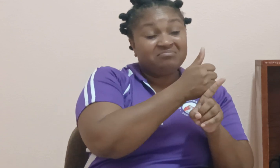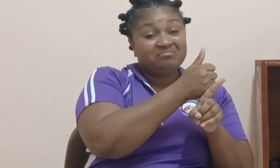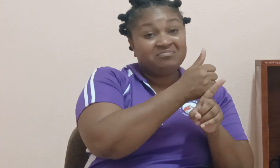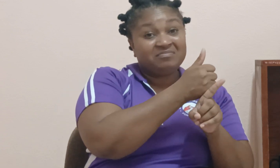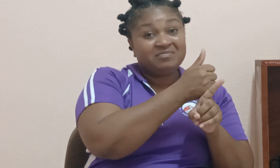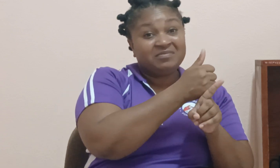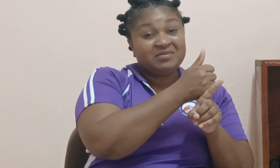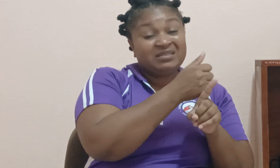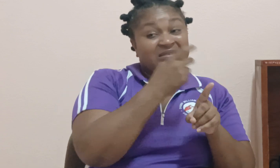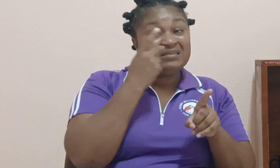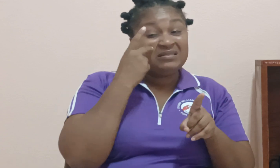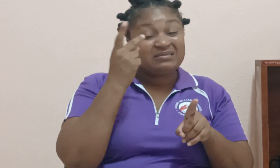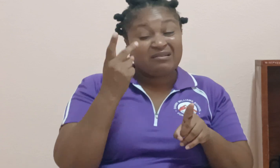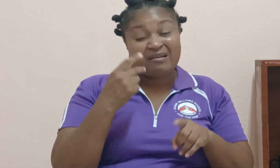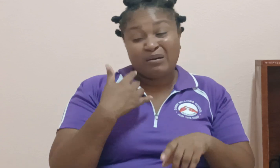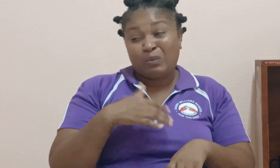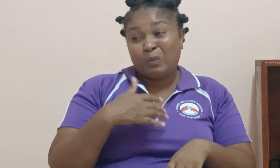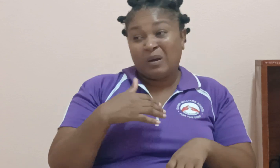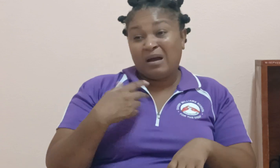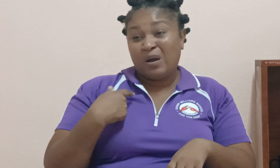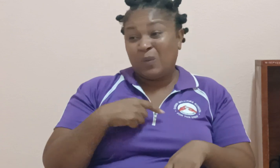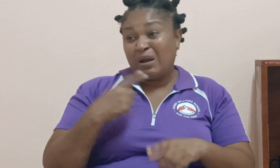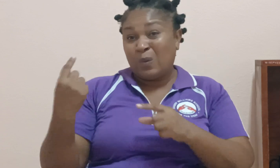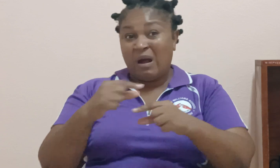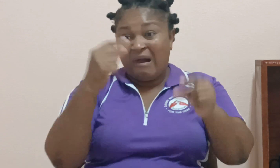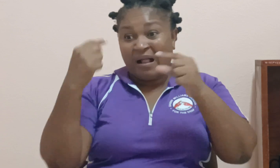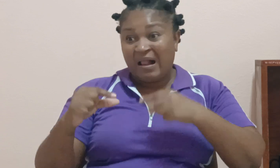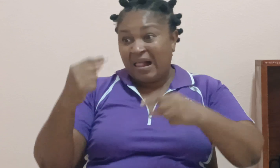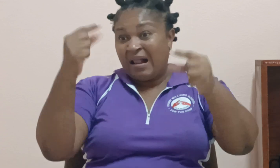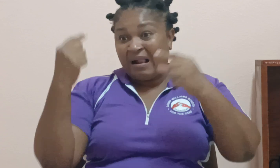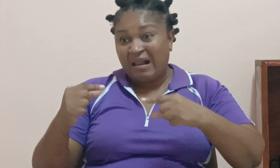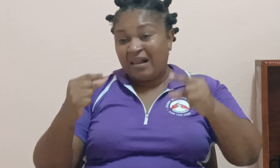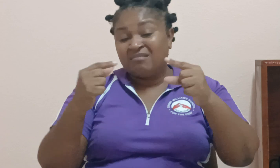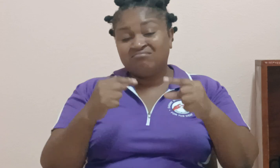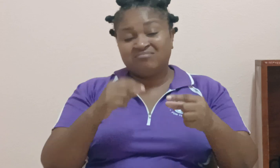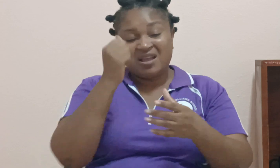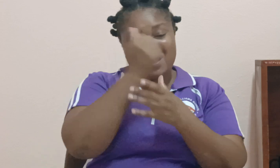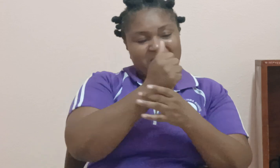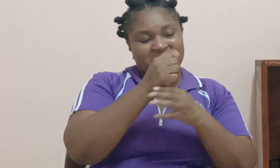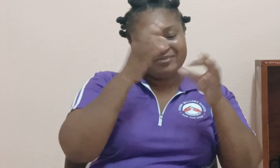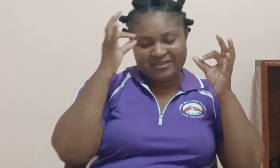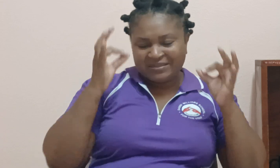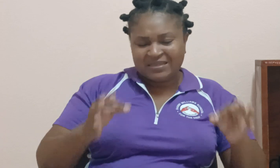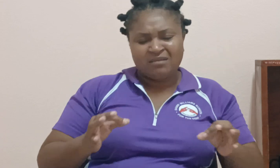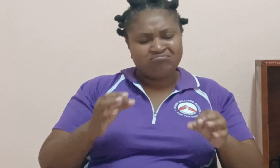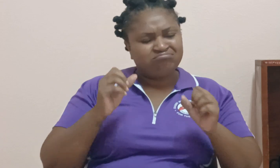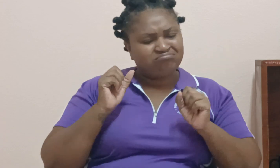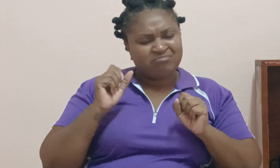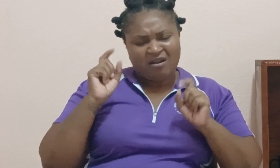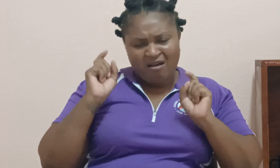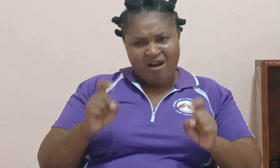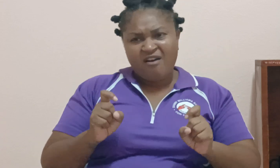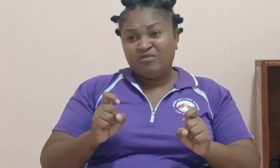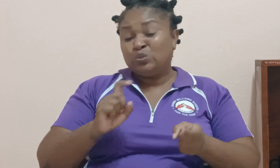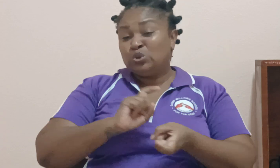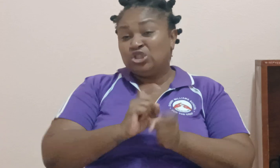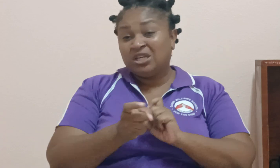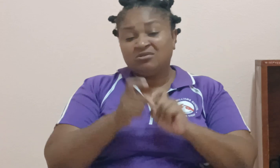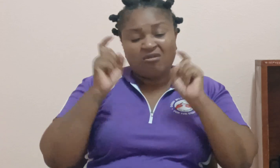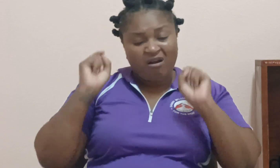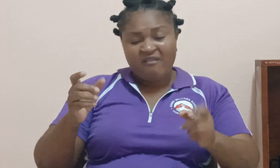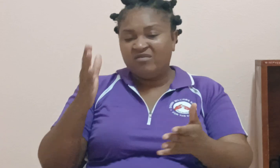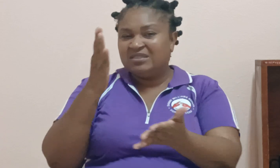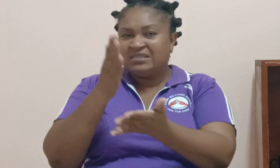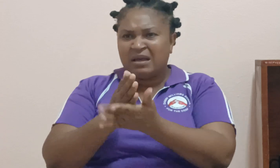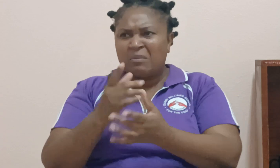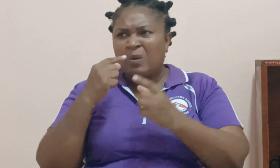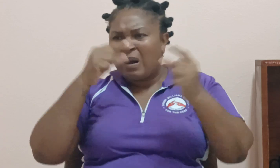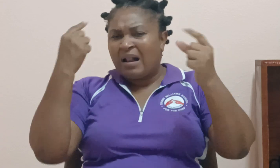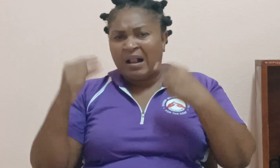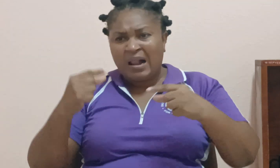quarrelling/discord and decided to make changes and put a stop to it.